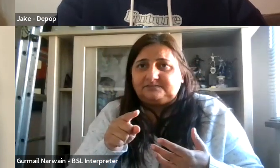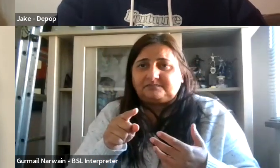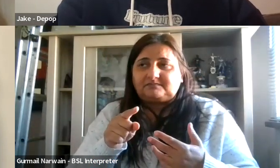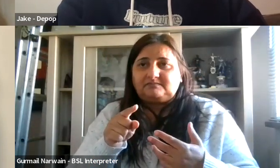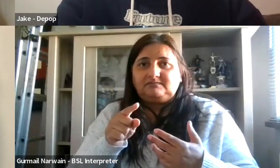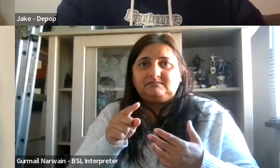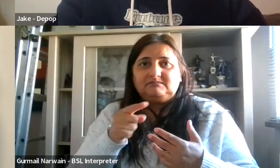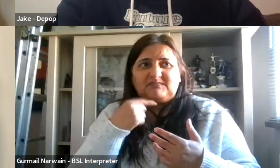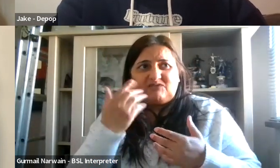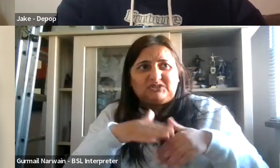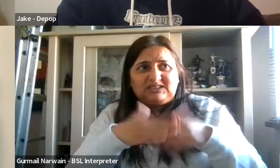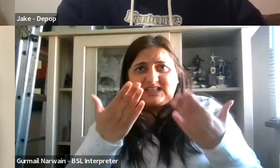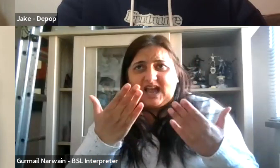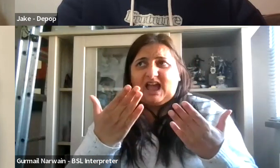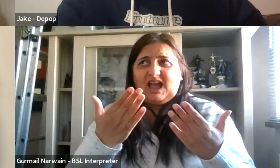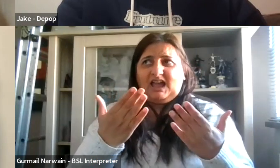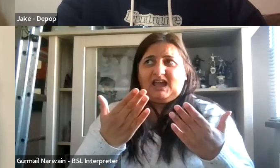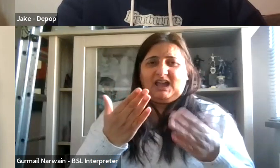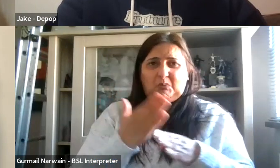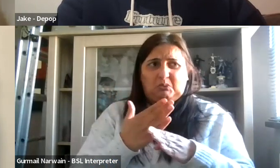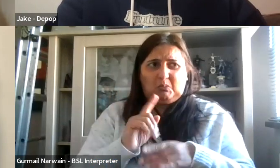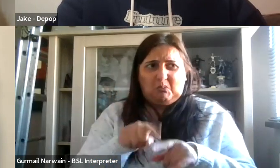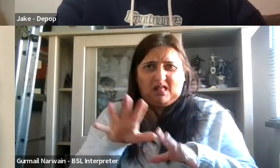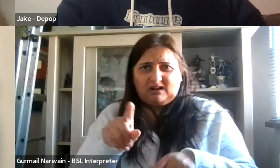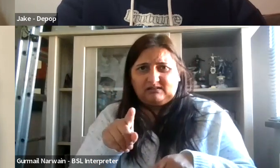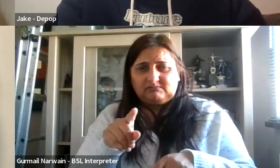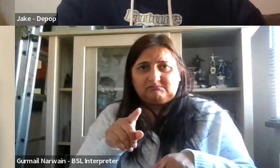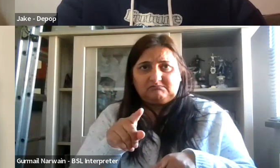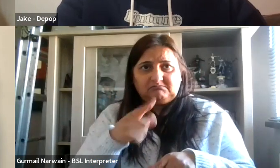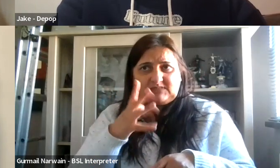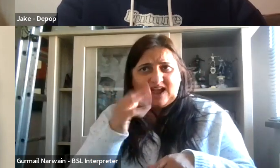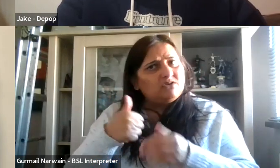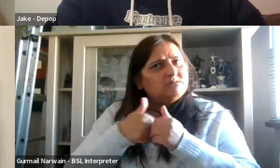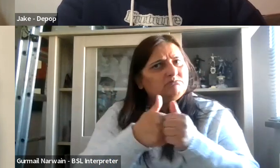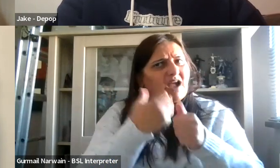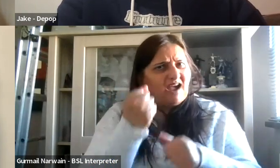sort of the day-to-day what sort of is there any sort of support that they they can go